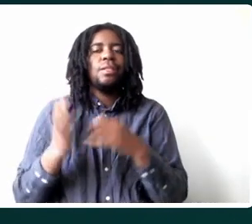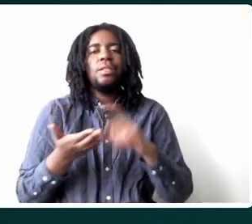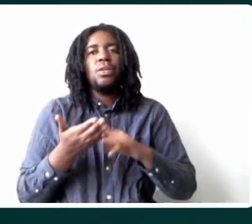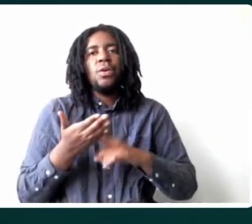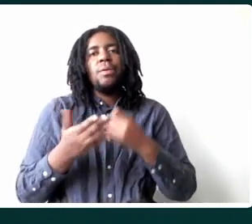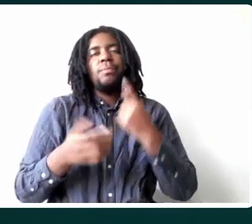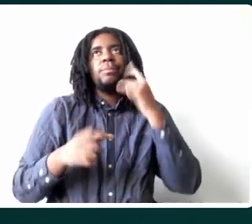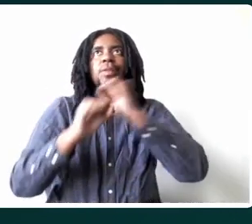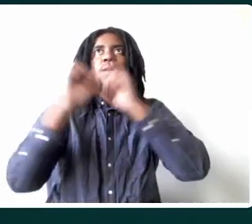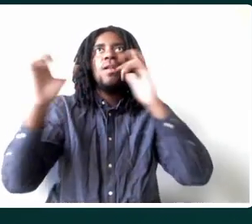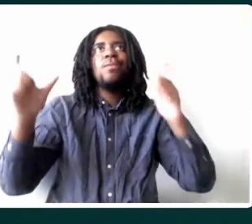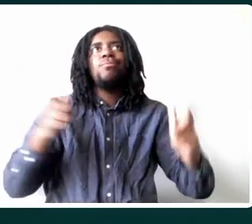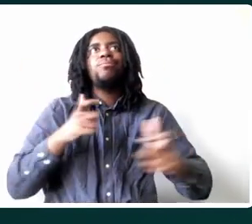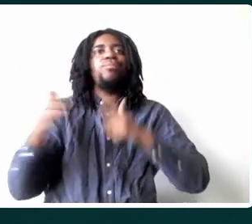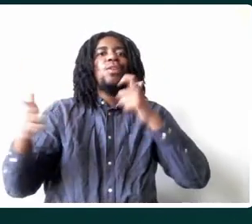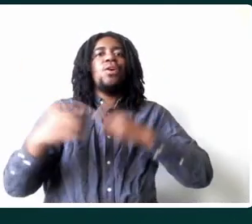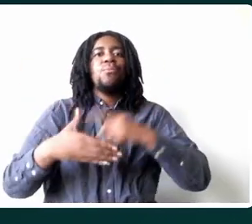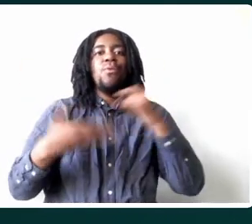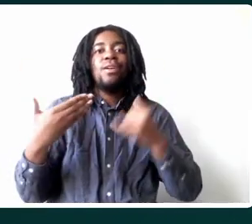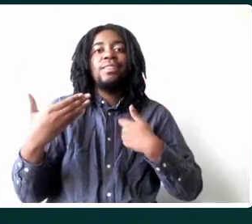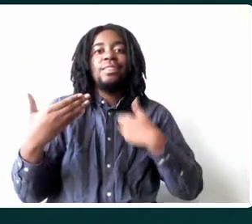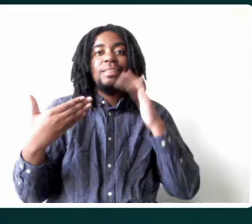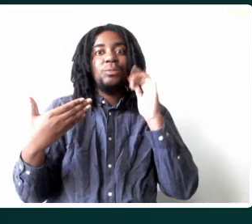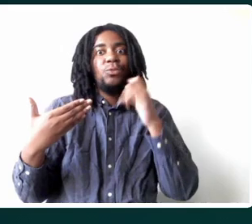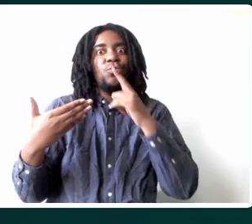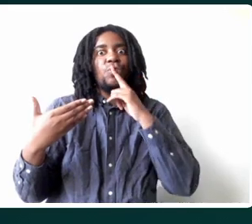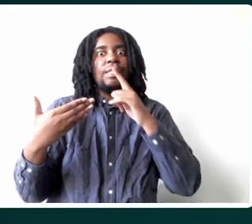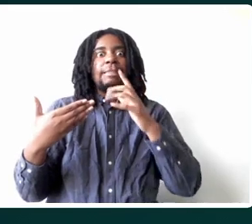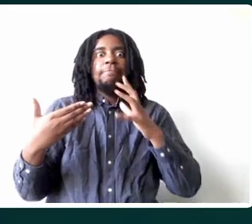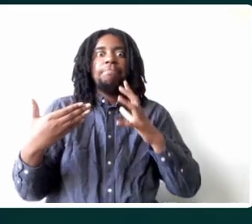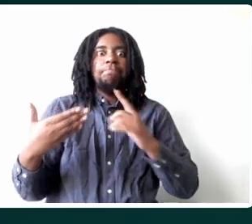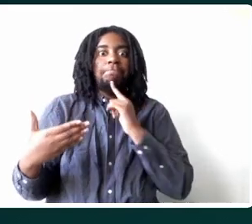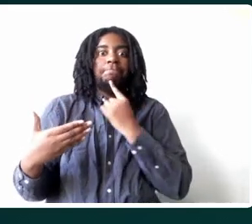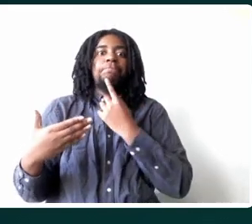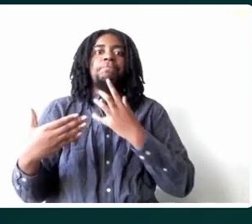It sounds like it's very sophisticated. At the end of the day, it's a Zoom meeting is where